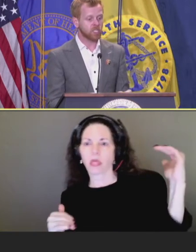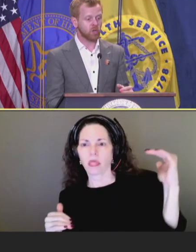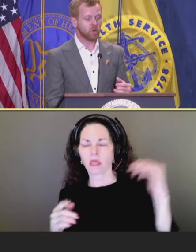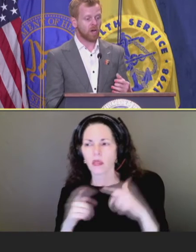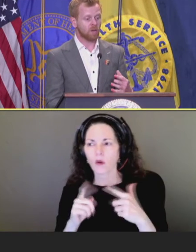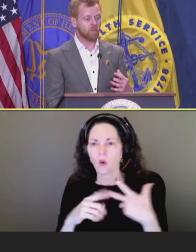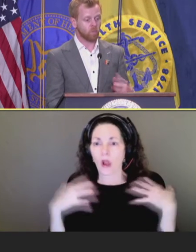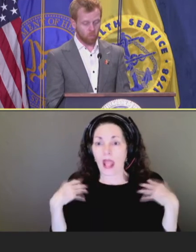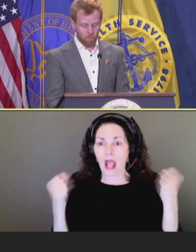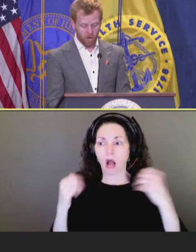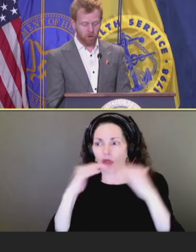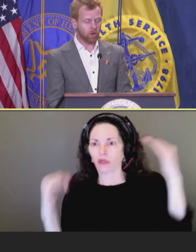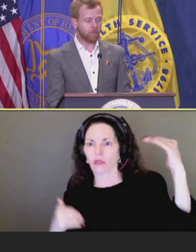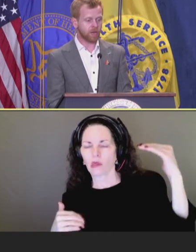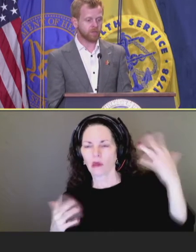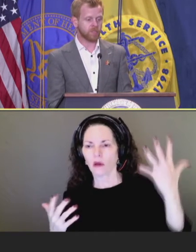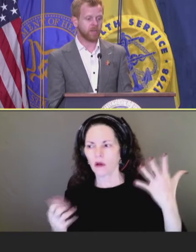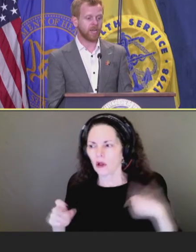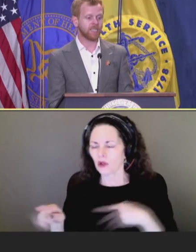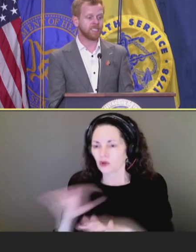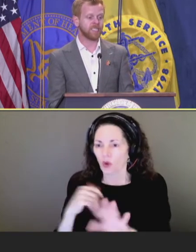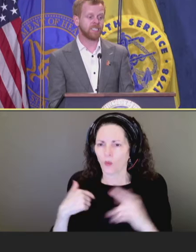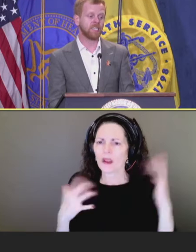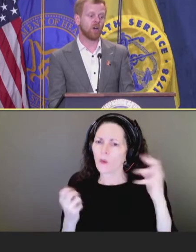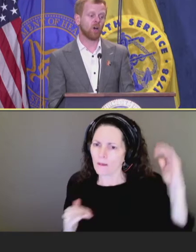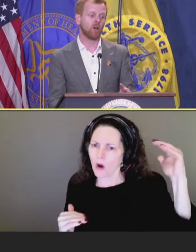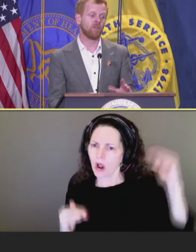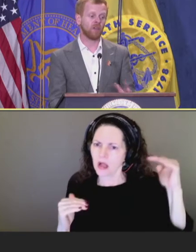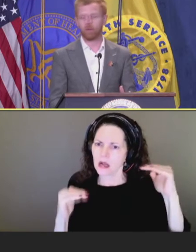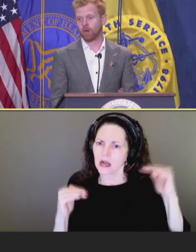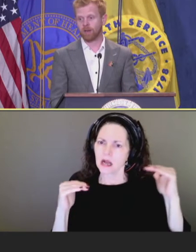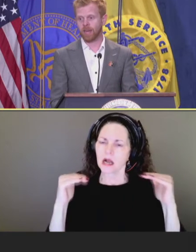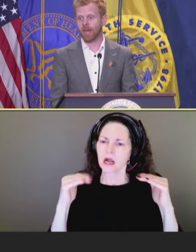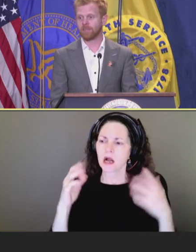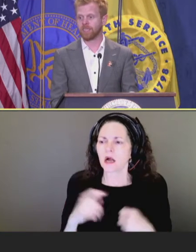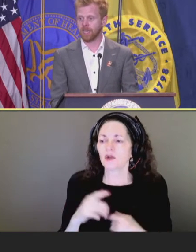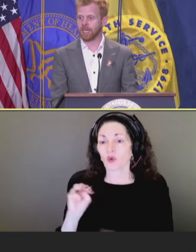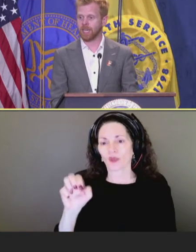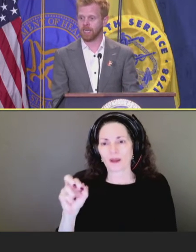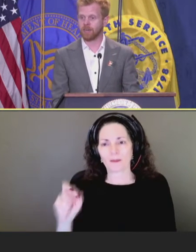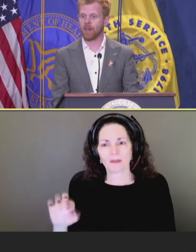So, Mayor Muriel Bowser and D.C. are very proud to have these dedicated